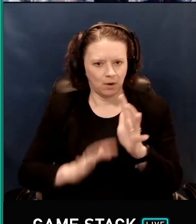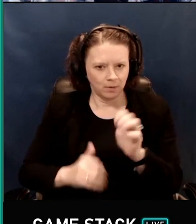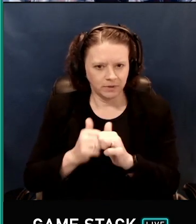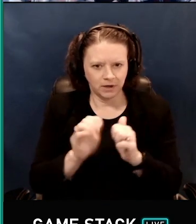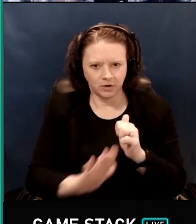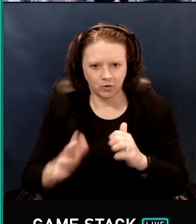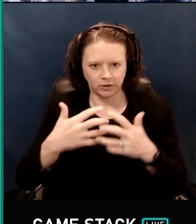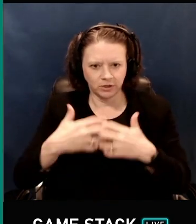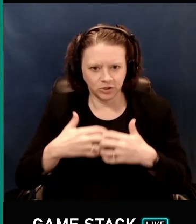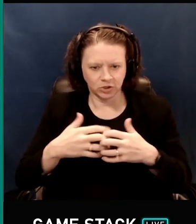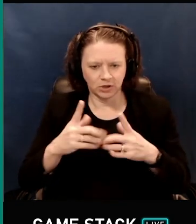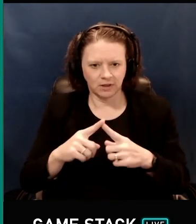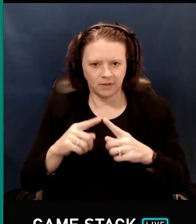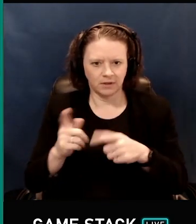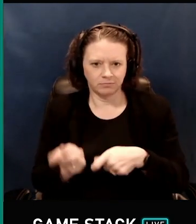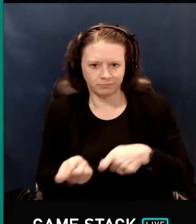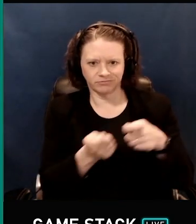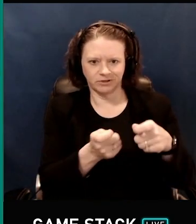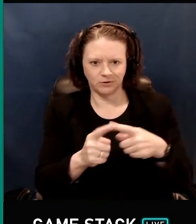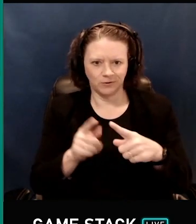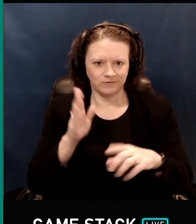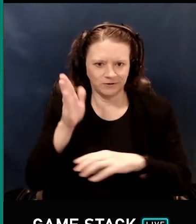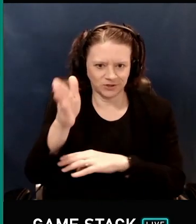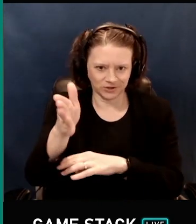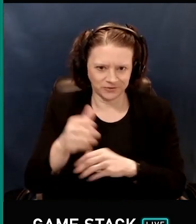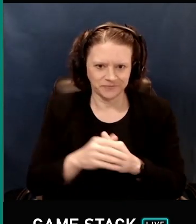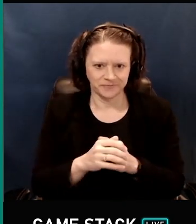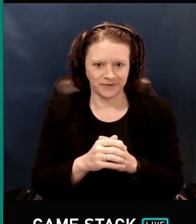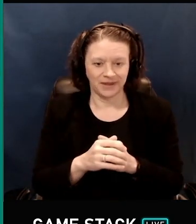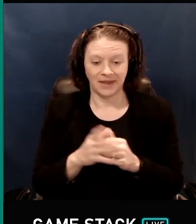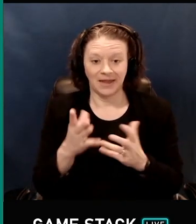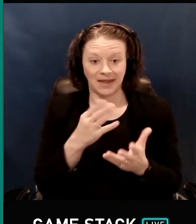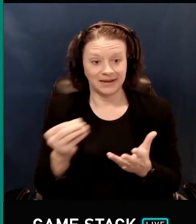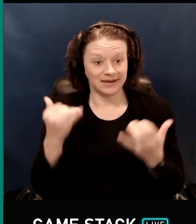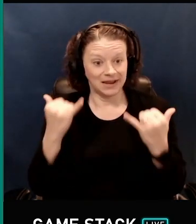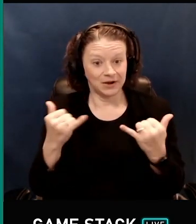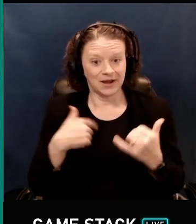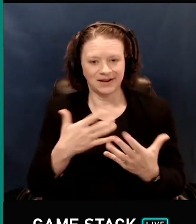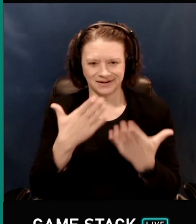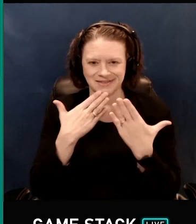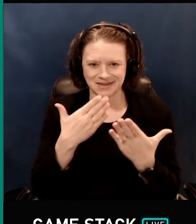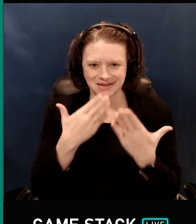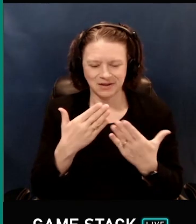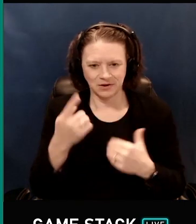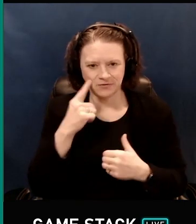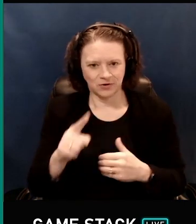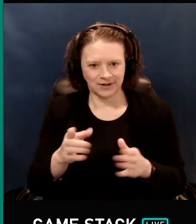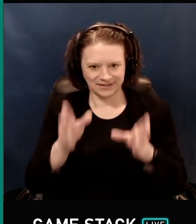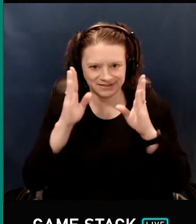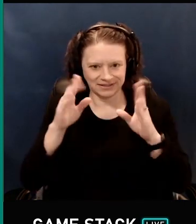And with that I will thank you for listening to this talk, and am excited to see all of you